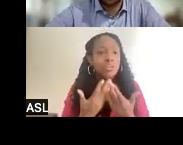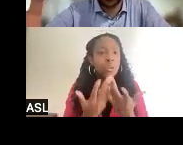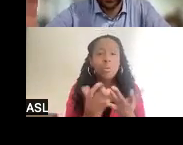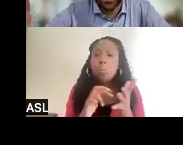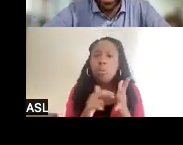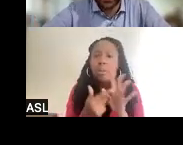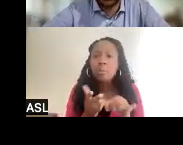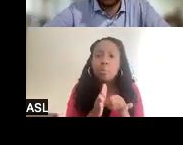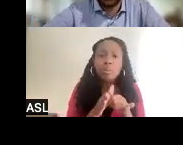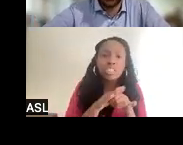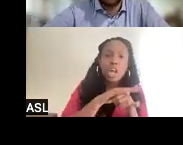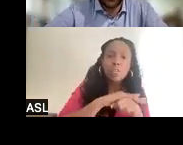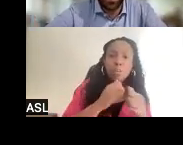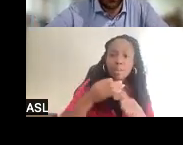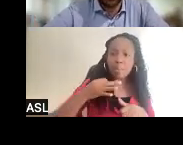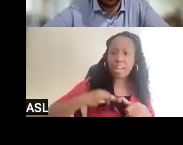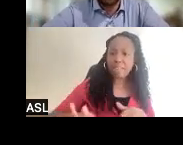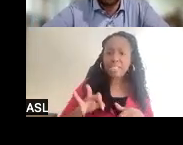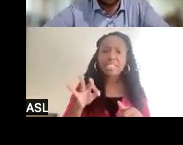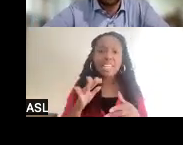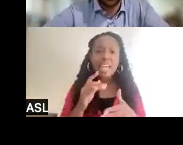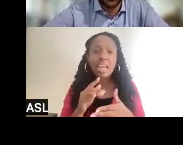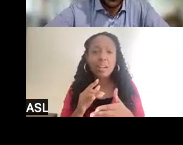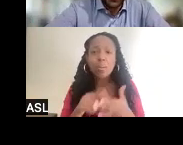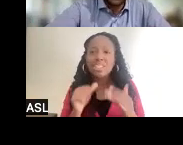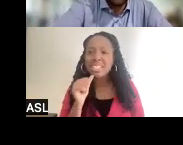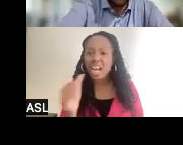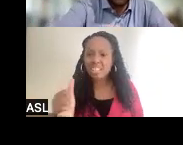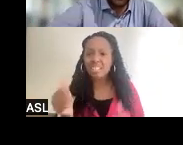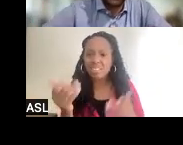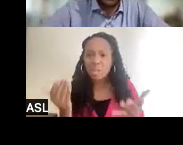and what's not right that's where this trust comes into play and even with some of these things that